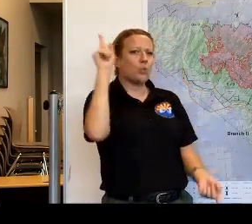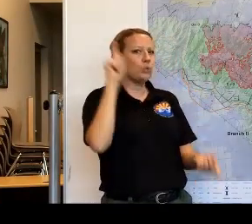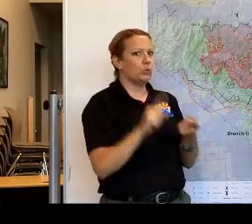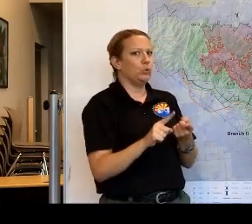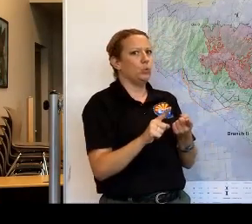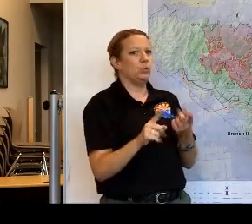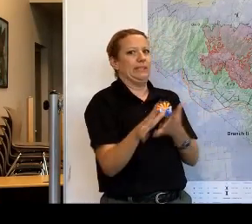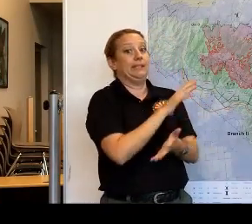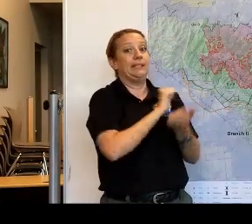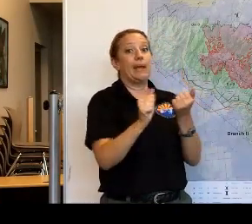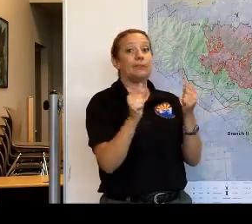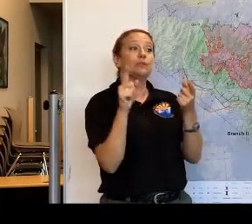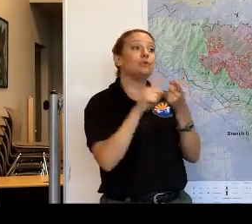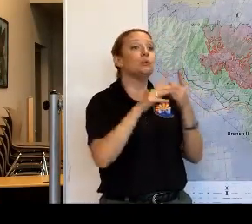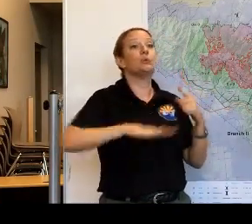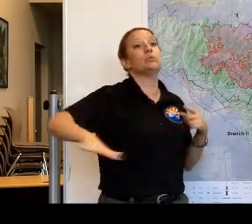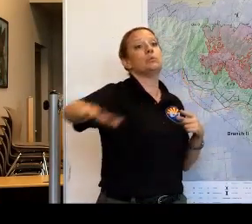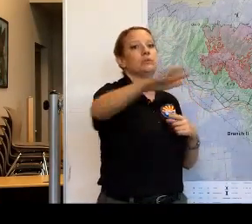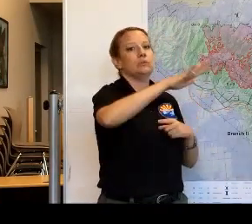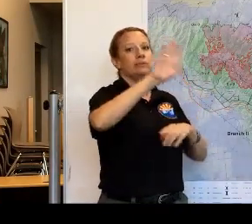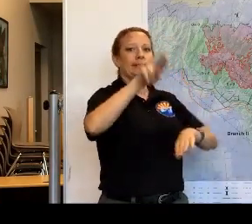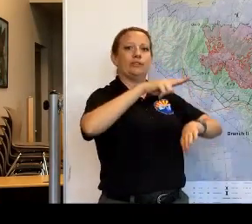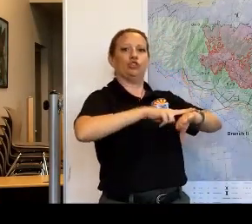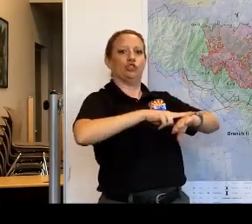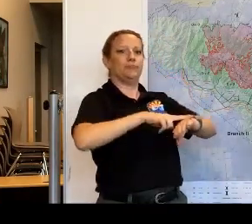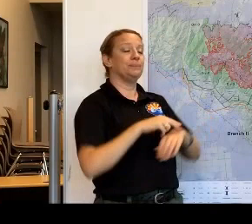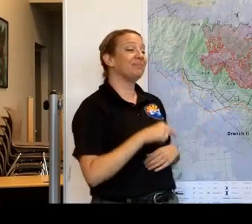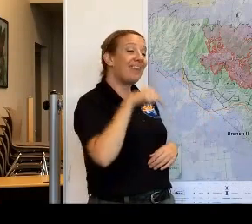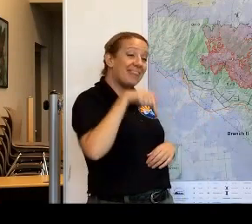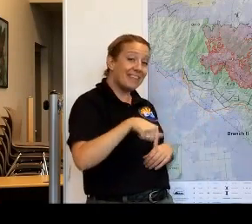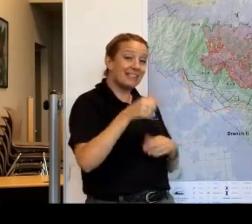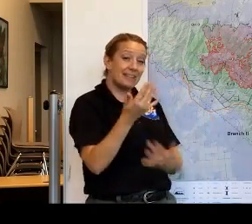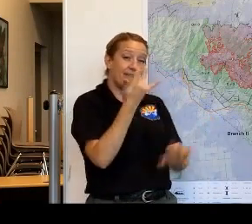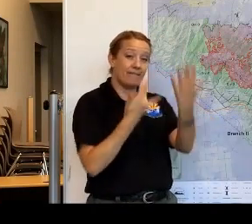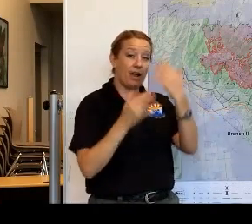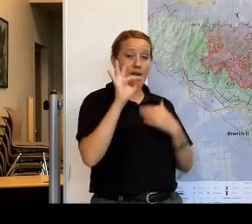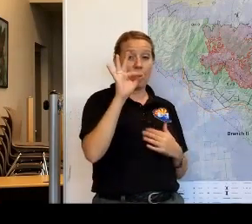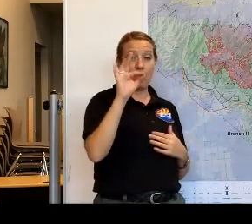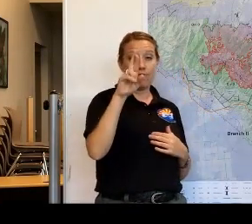that where there are several goals on the fire one of the goals is to really